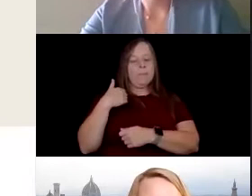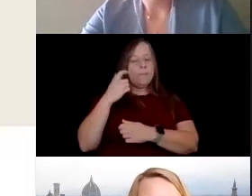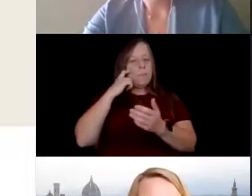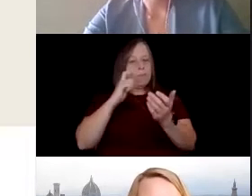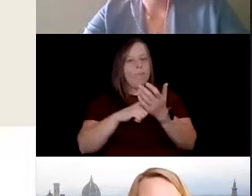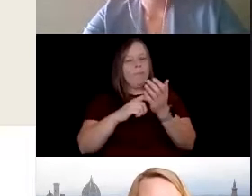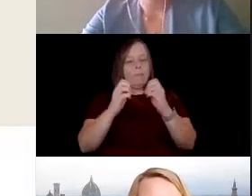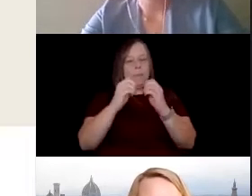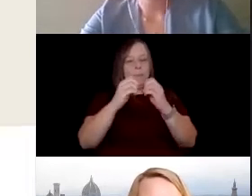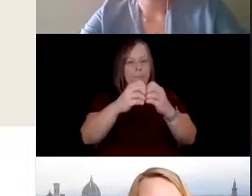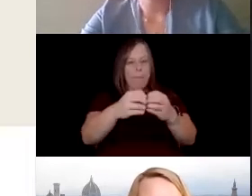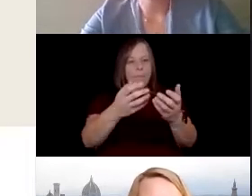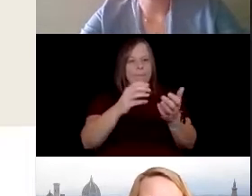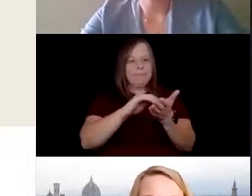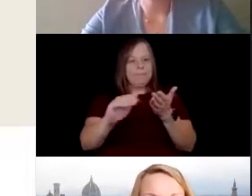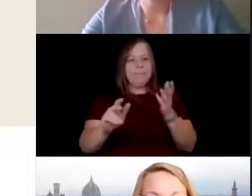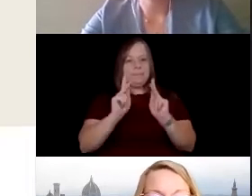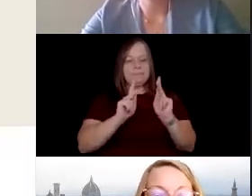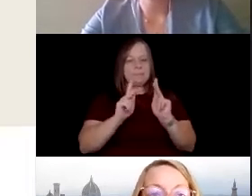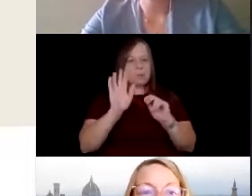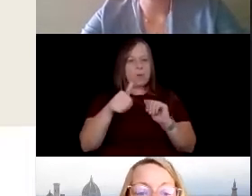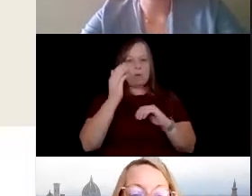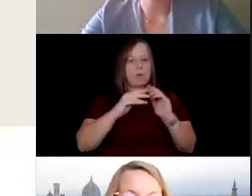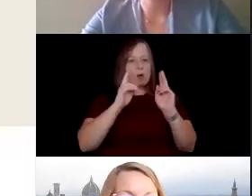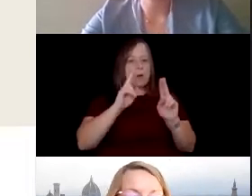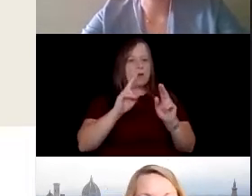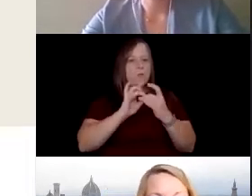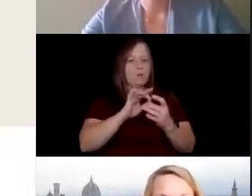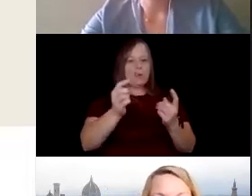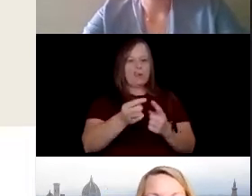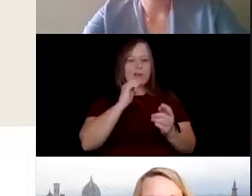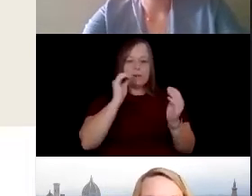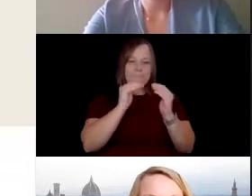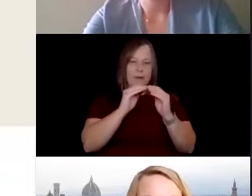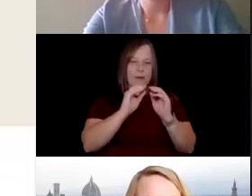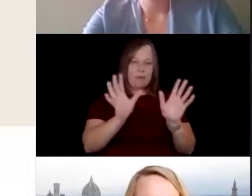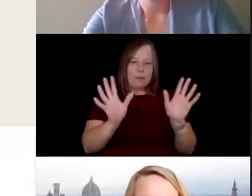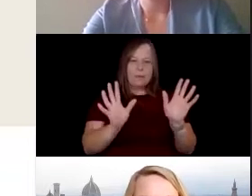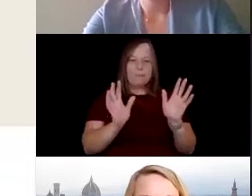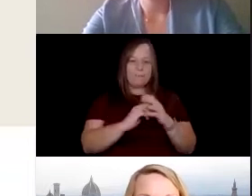that discharging people other than honorably because of their injury is unfair, and they are seeking to remedy that.